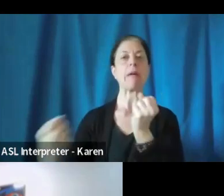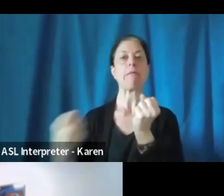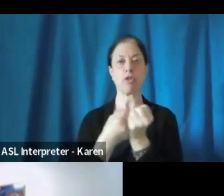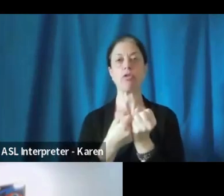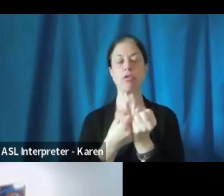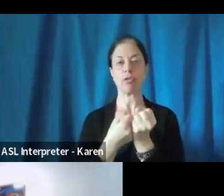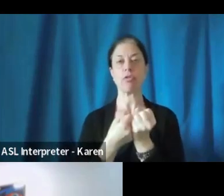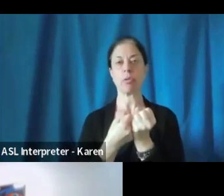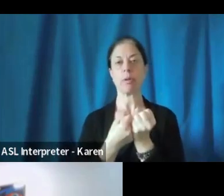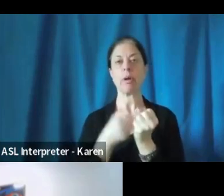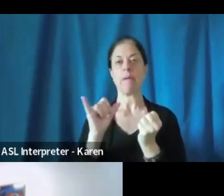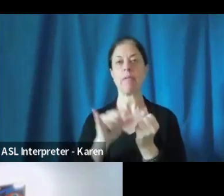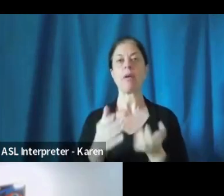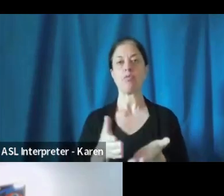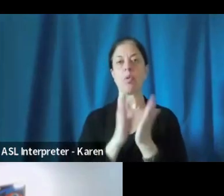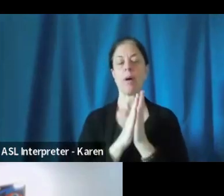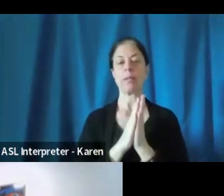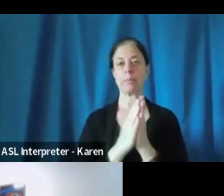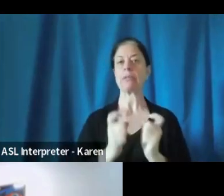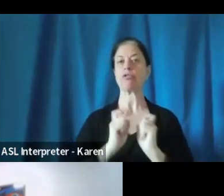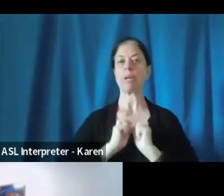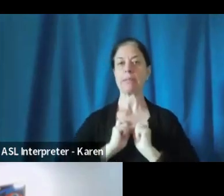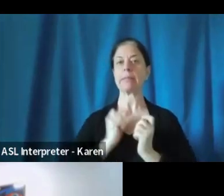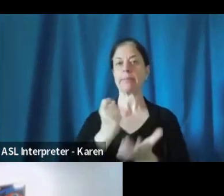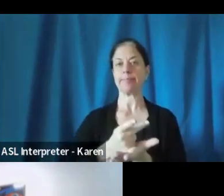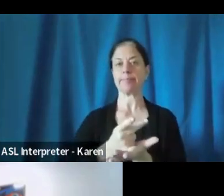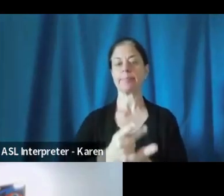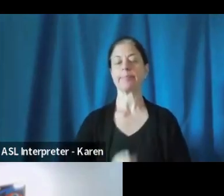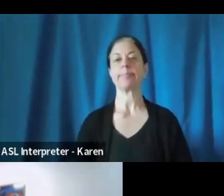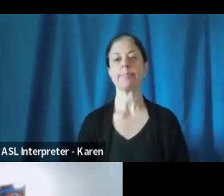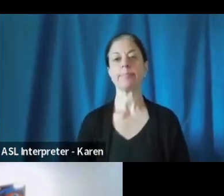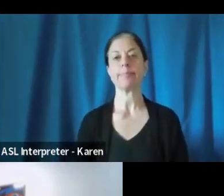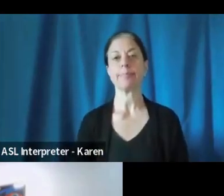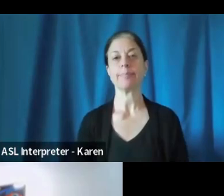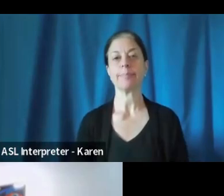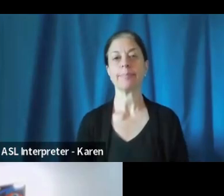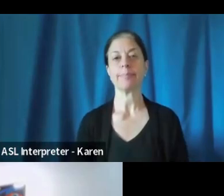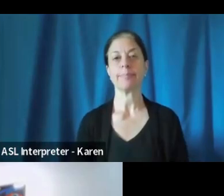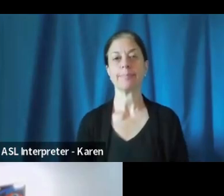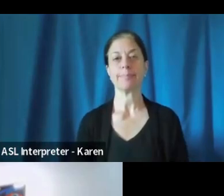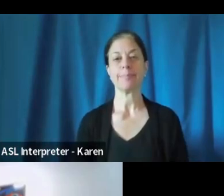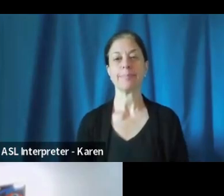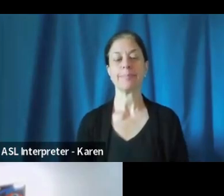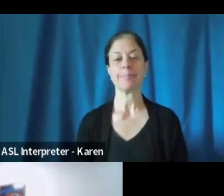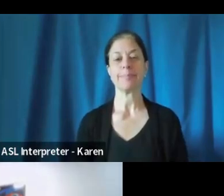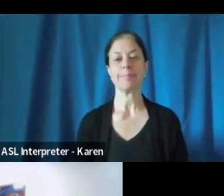description duty serving distance teach